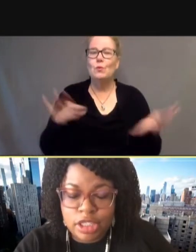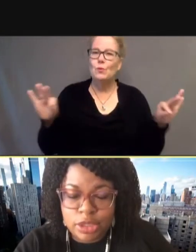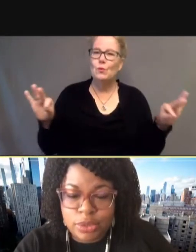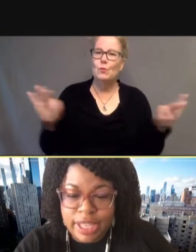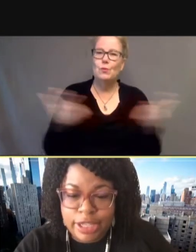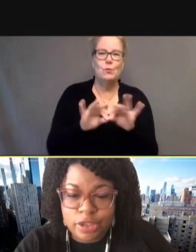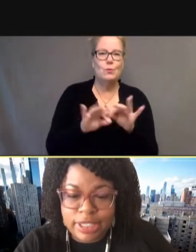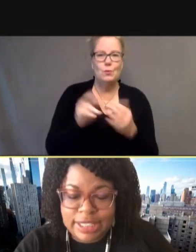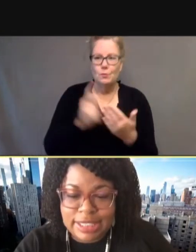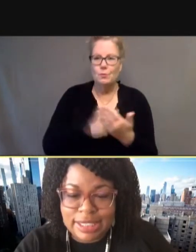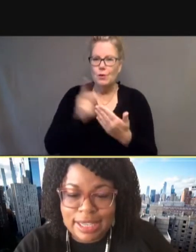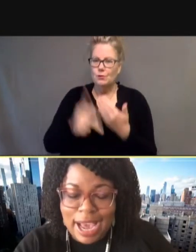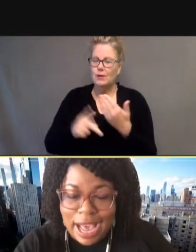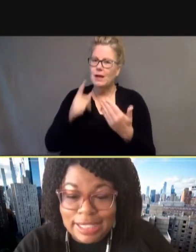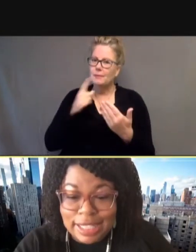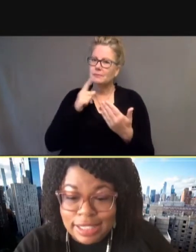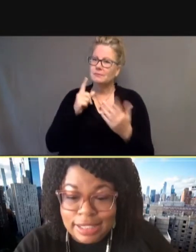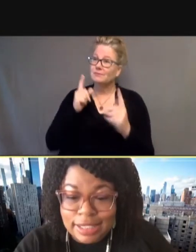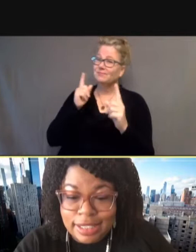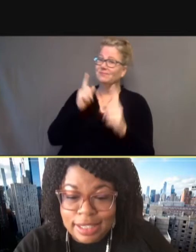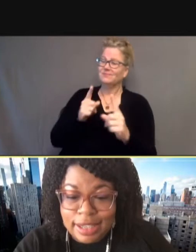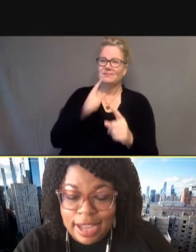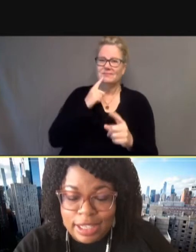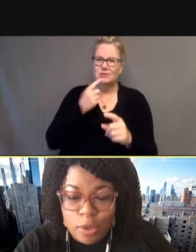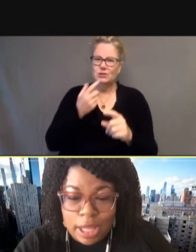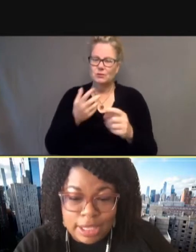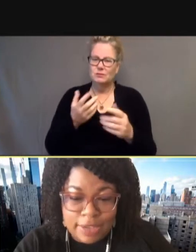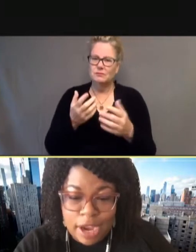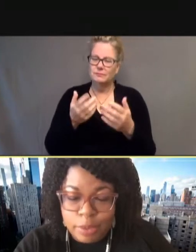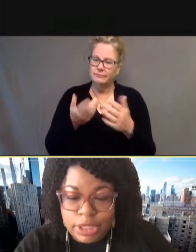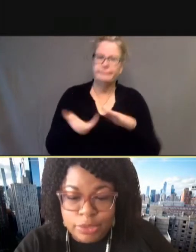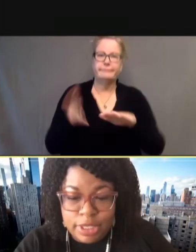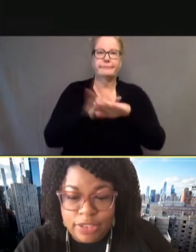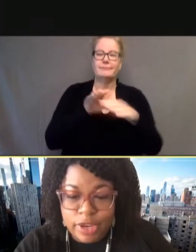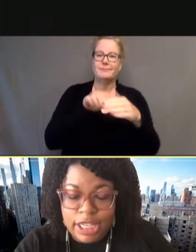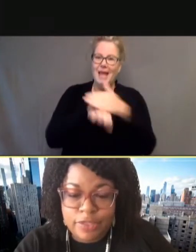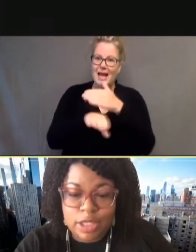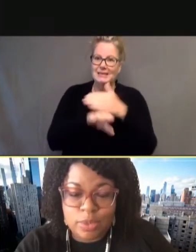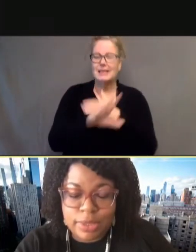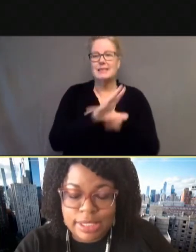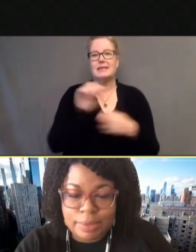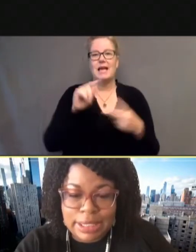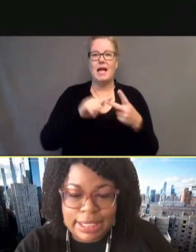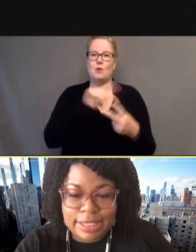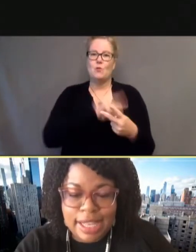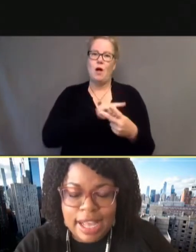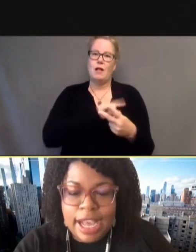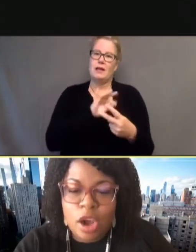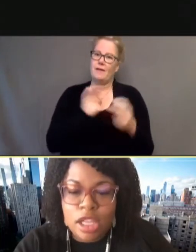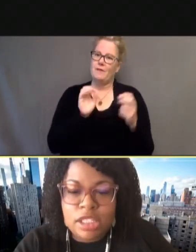to increase access and equality of opportunity for individuals with disabilities and also